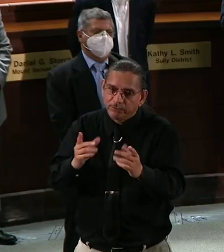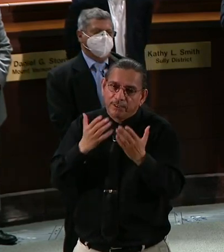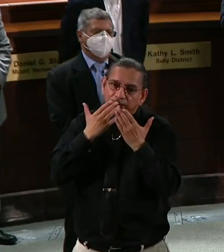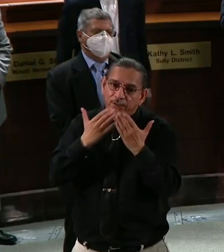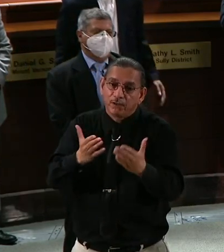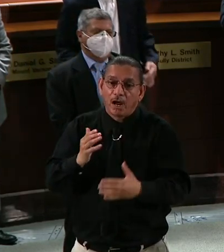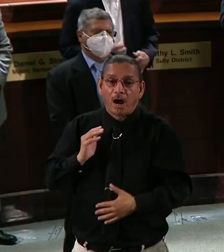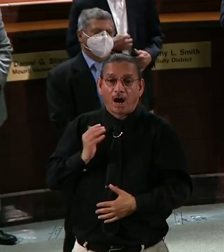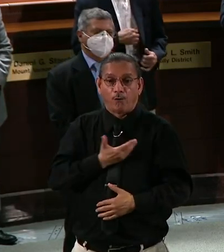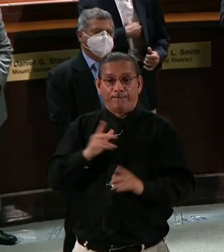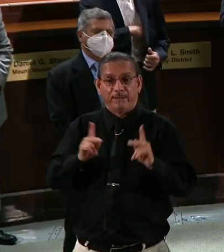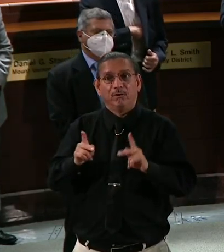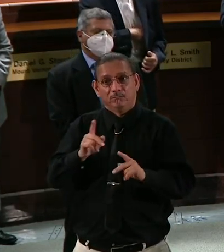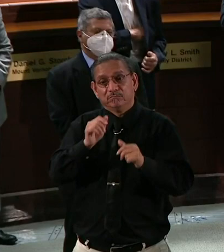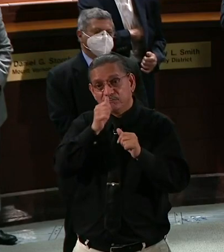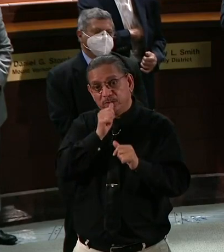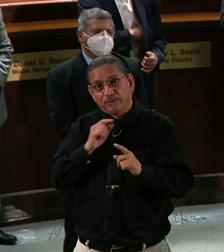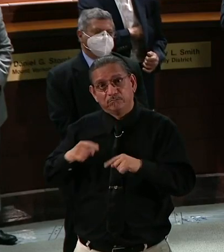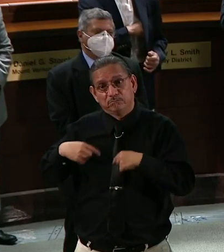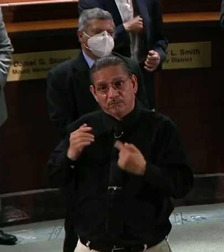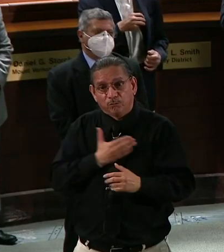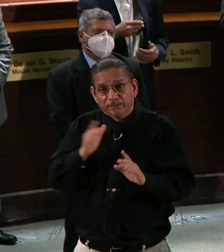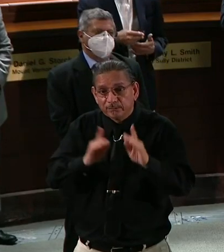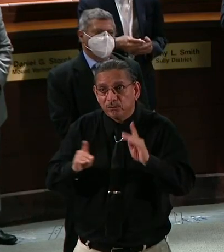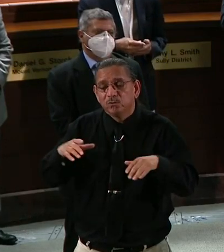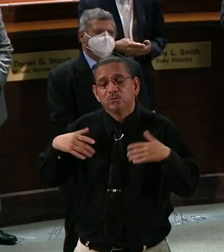EXCLUSIVE FREE IN THE THAT